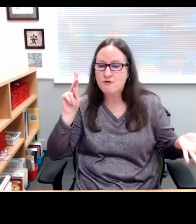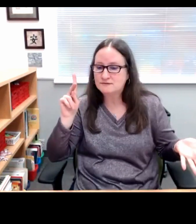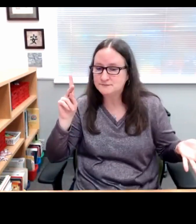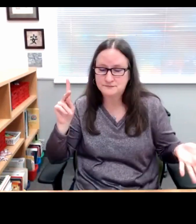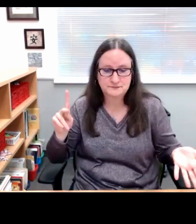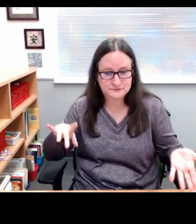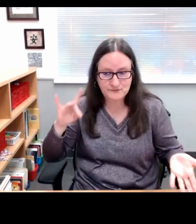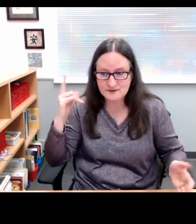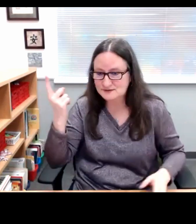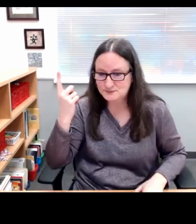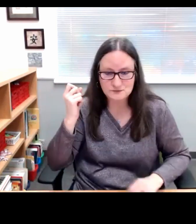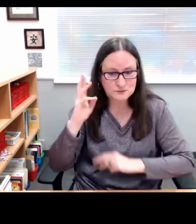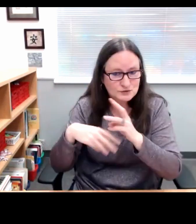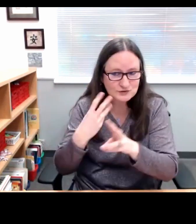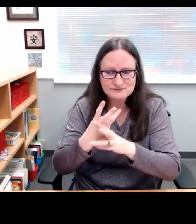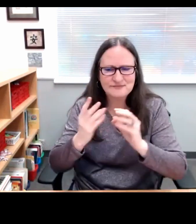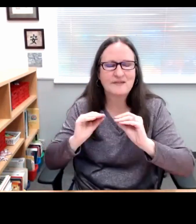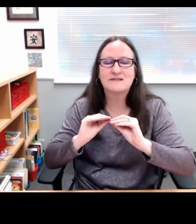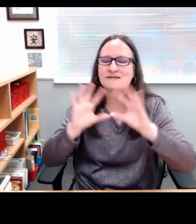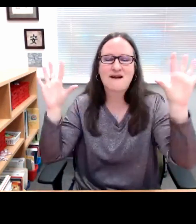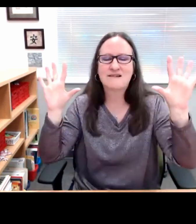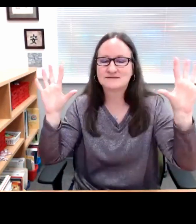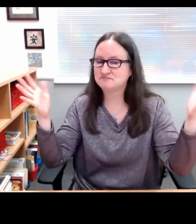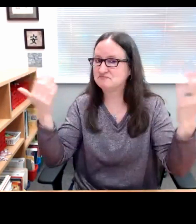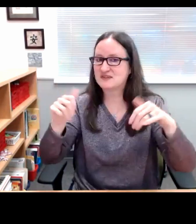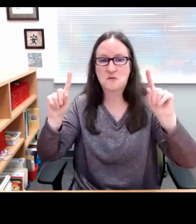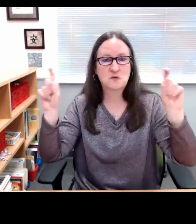So find your spark light, someone's world.